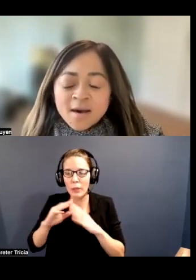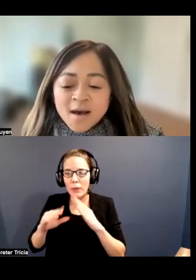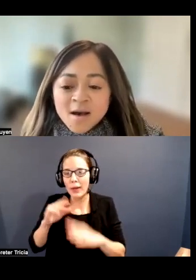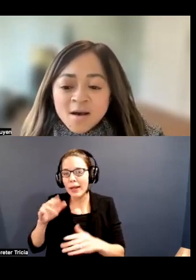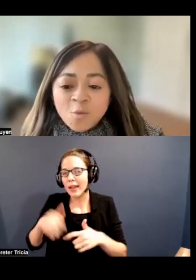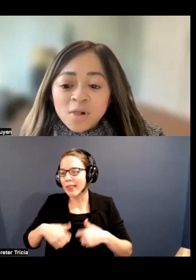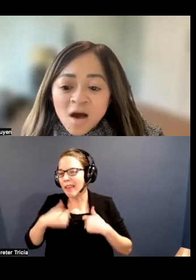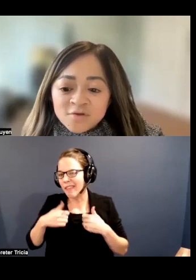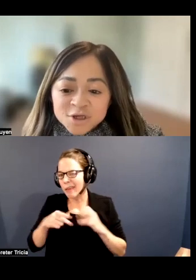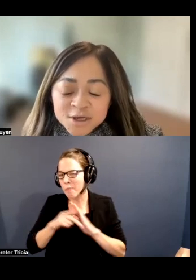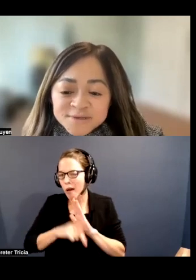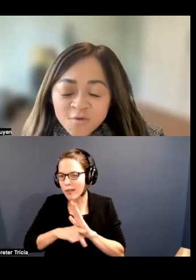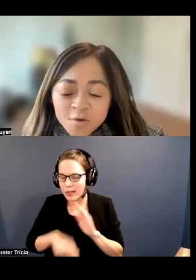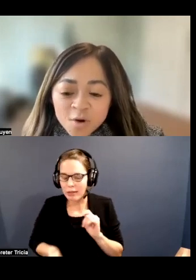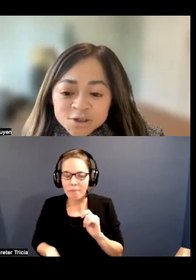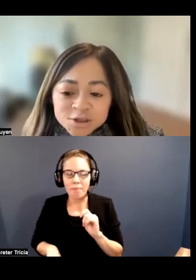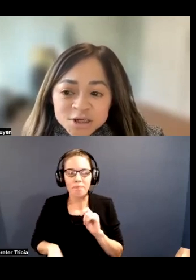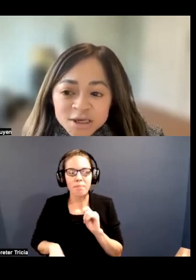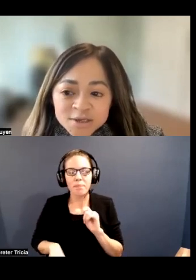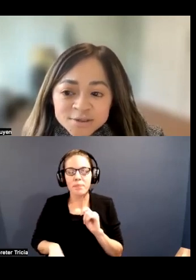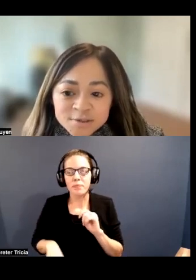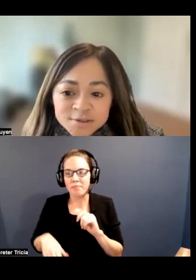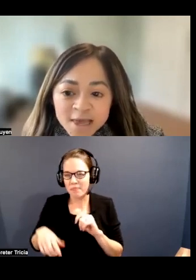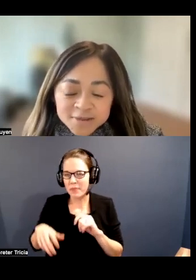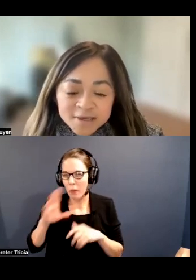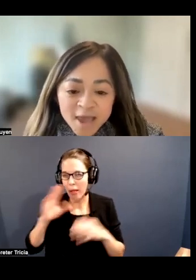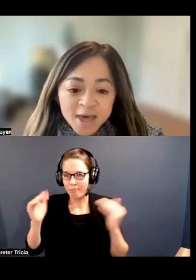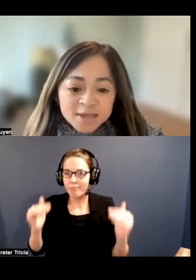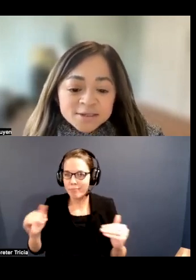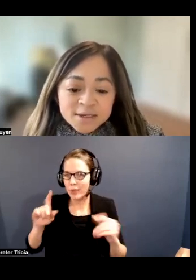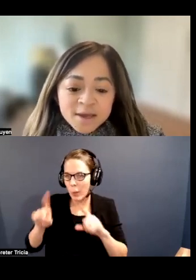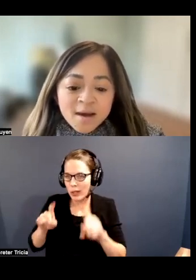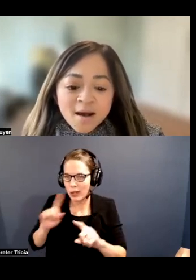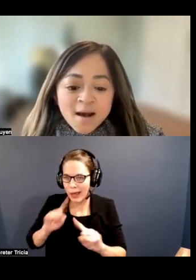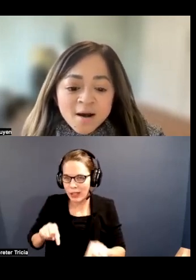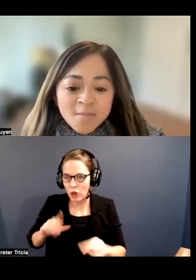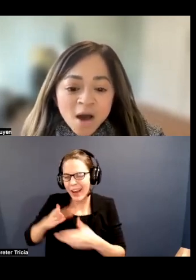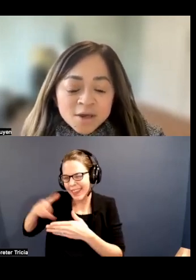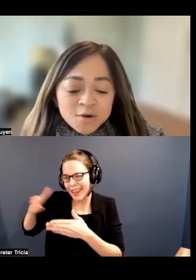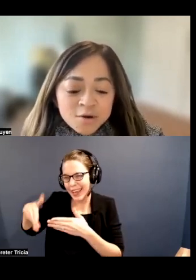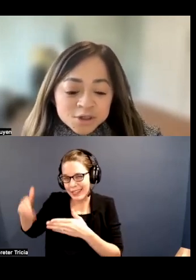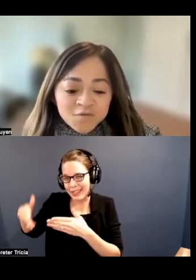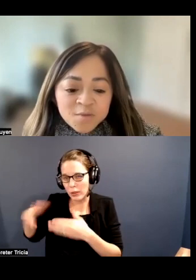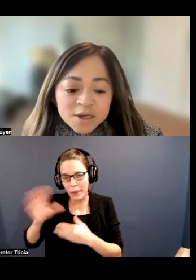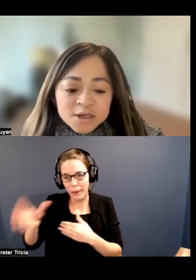We'll have a chance for question and answers. At the end. I encourage everybody